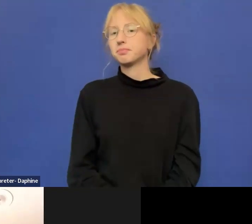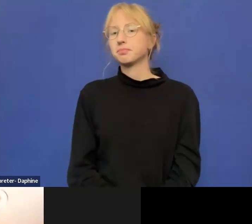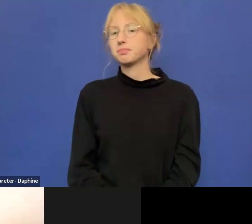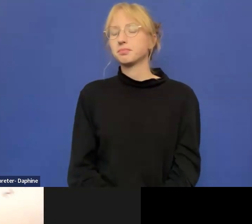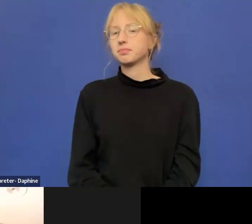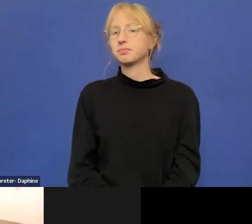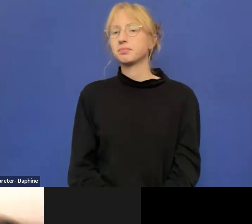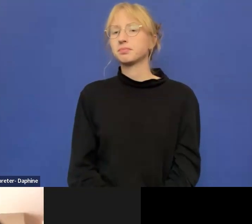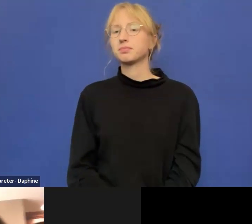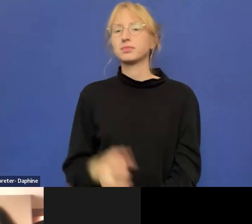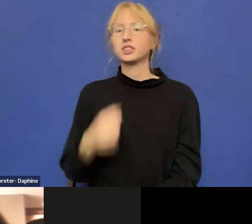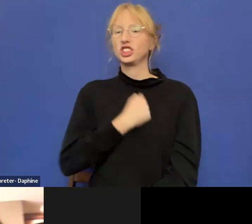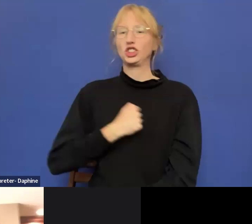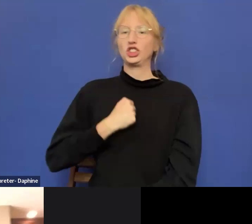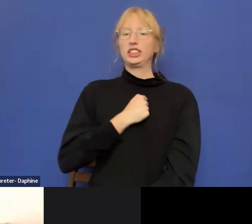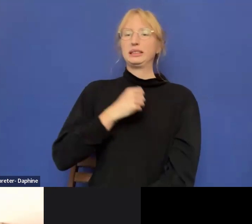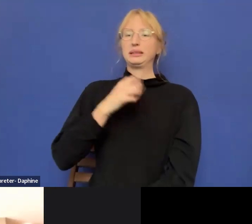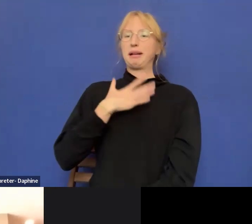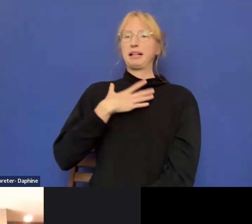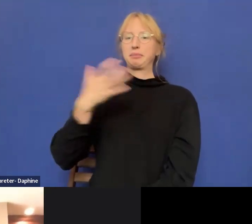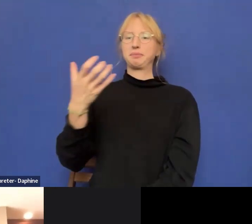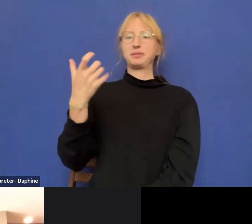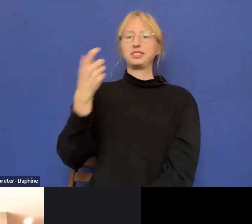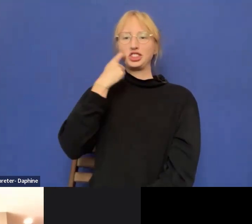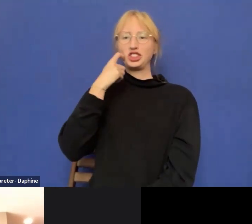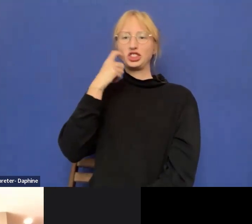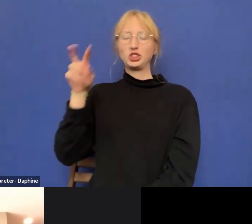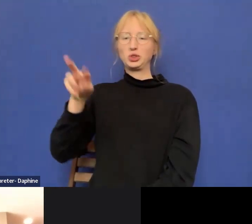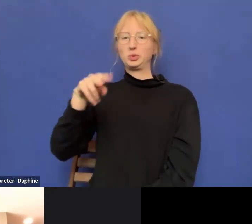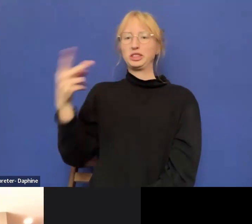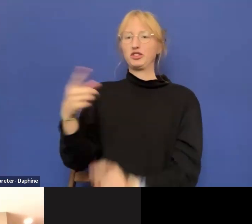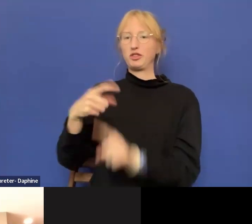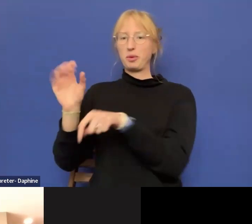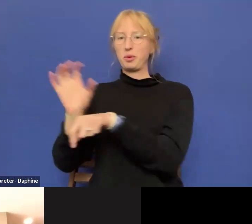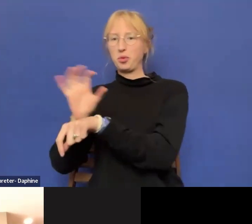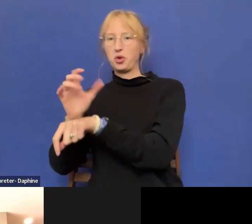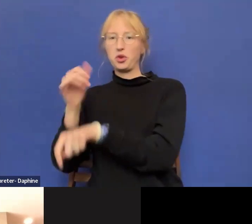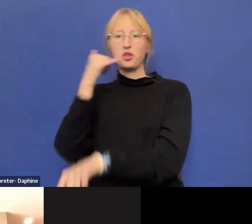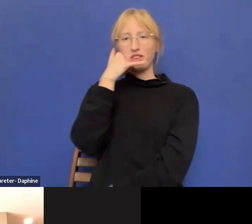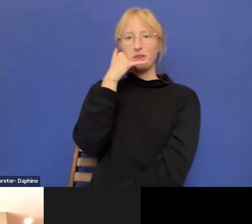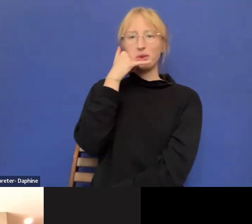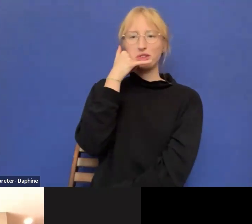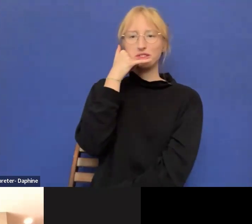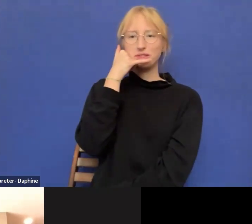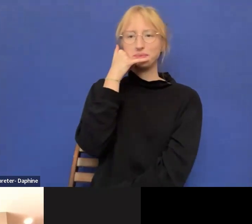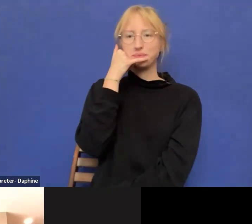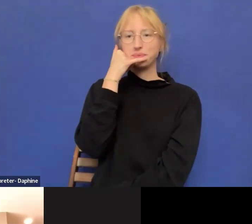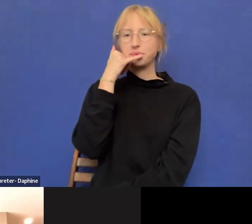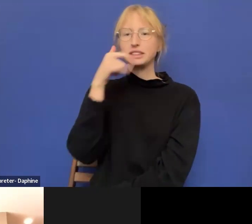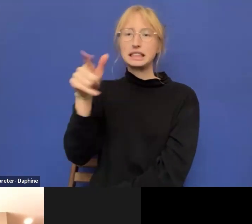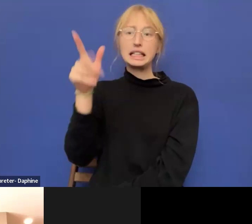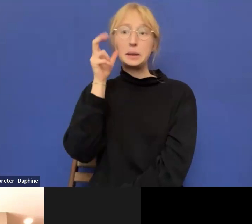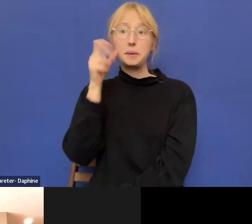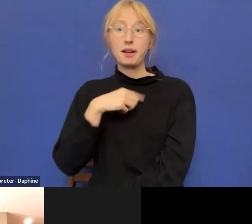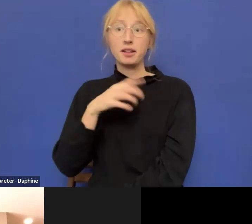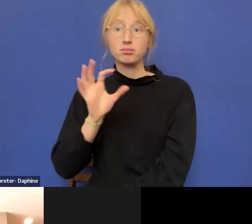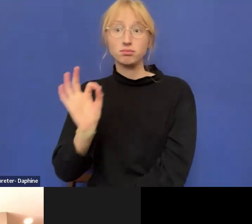I'm sorry. My device just switch from computer to phone. Can you hear me okay now? >>Tara King: Yes we can